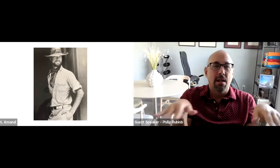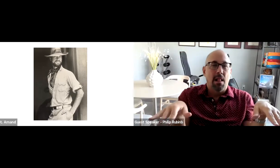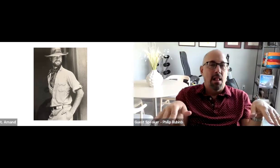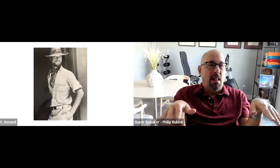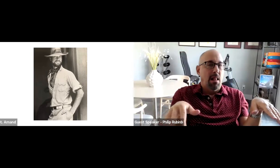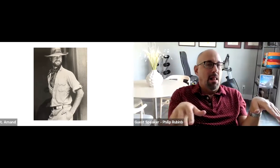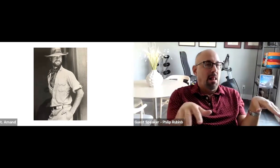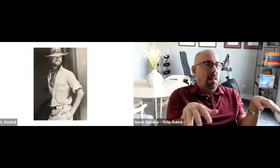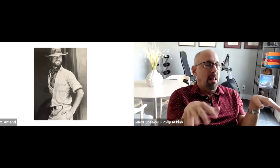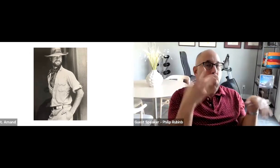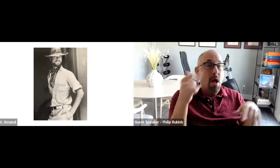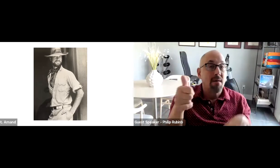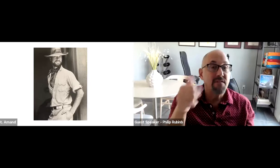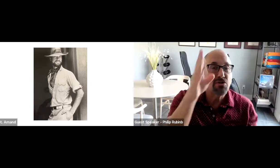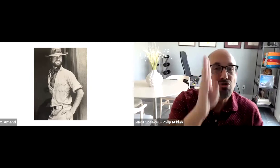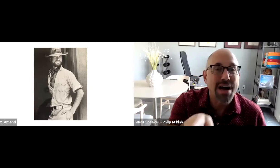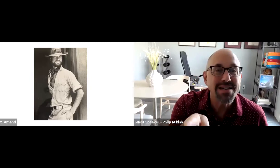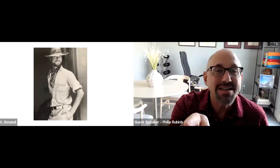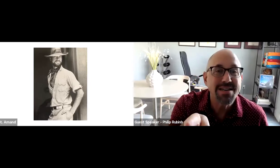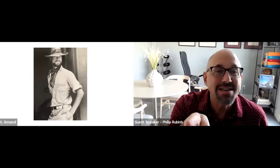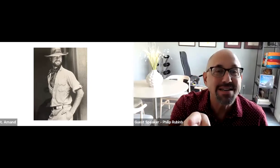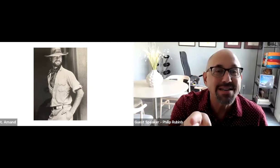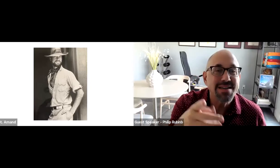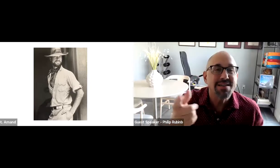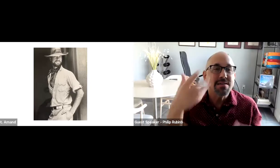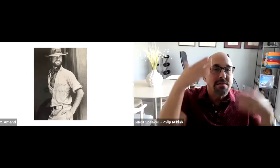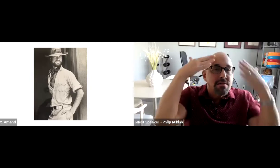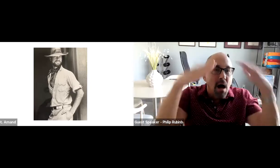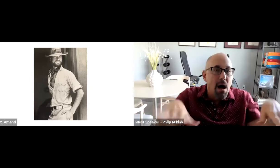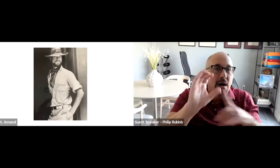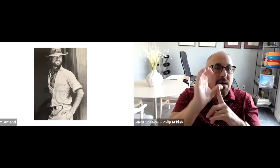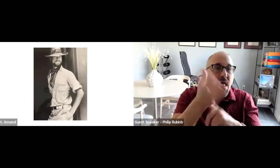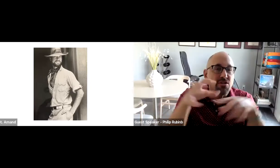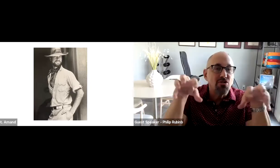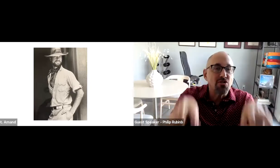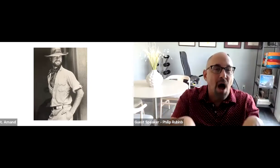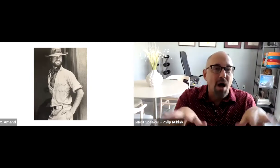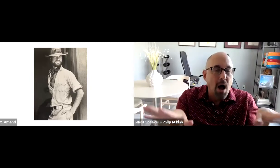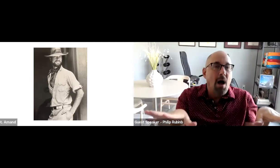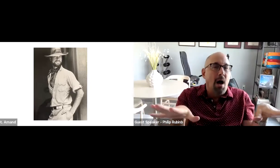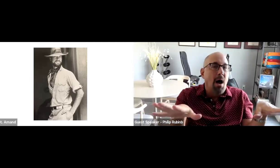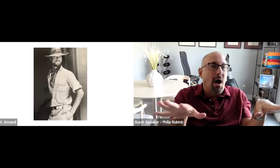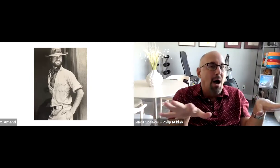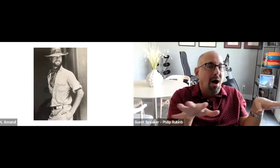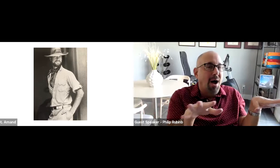and her mummy, and people were gawking at them most of the night, trying to figure out who they were. Her date, of course, was straight, and he